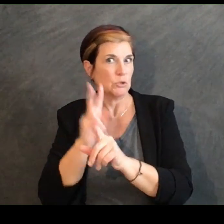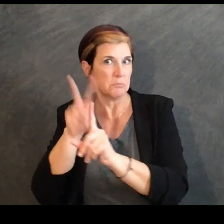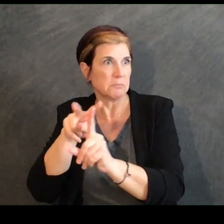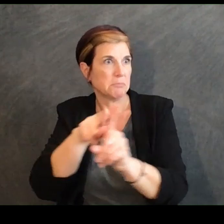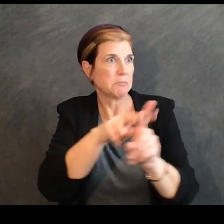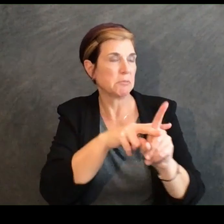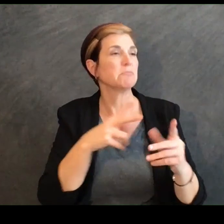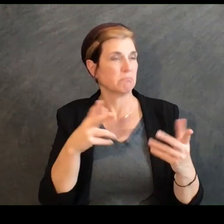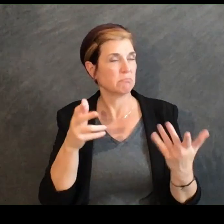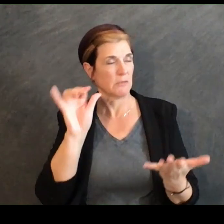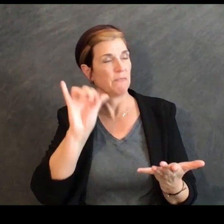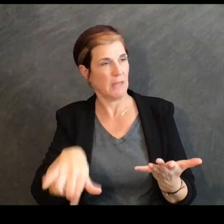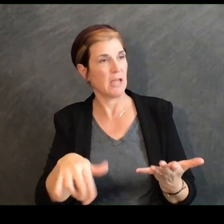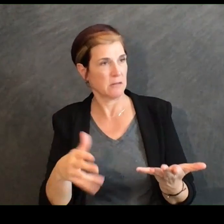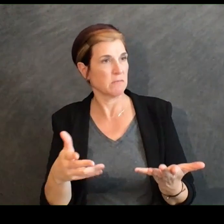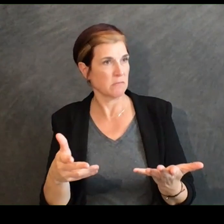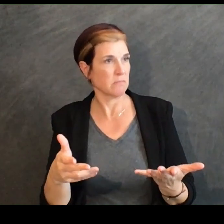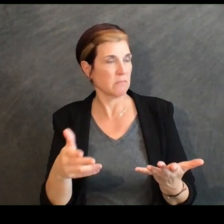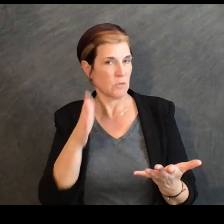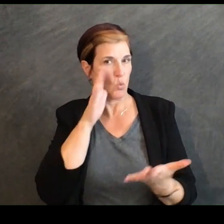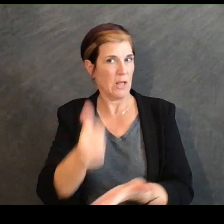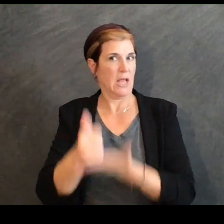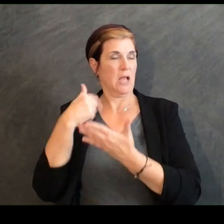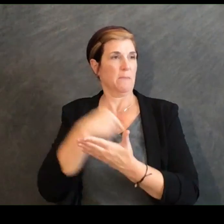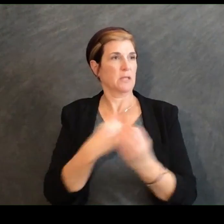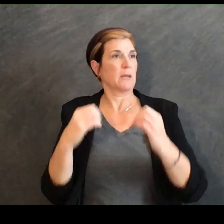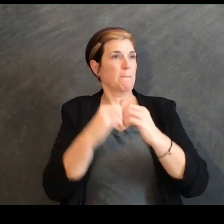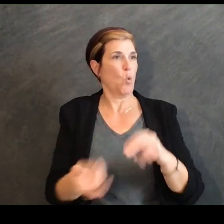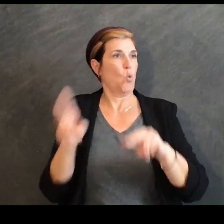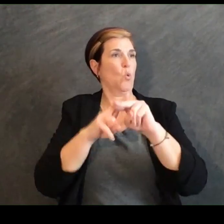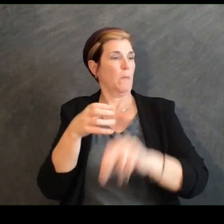kind of power that we need to get rid of this virus and we're gonna do it very